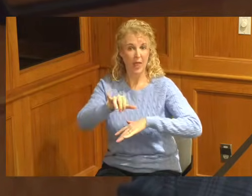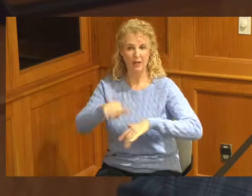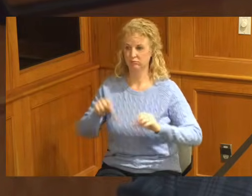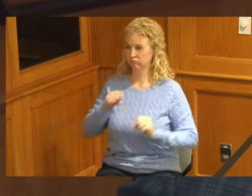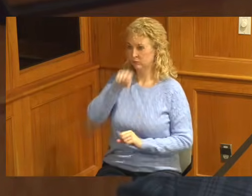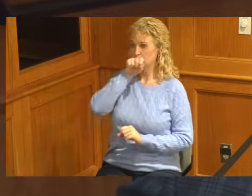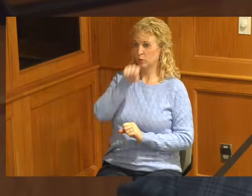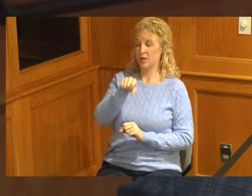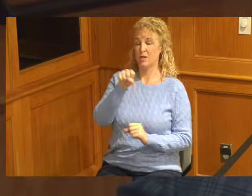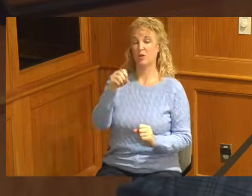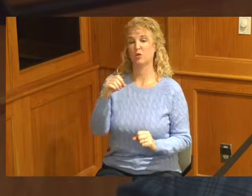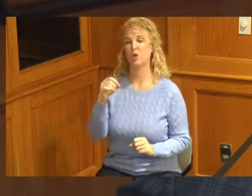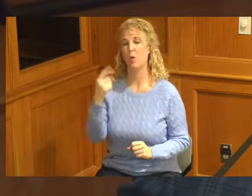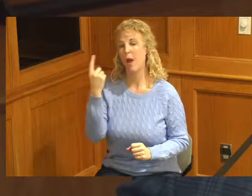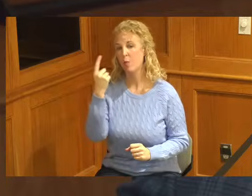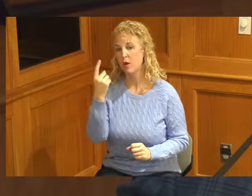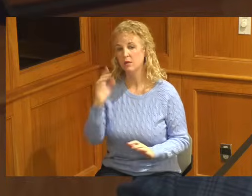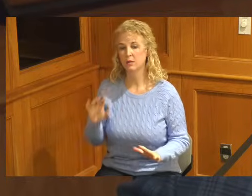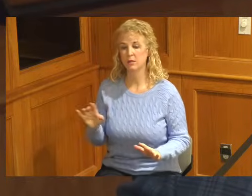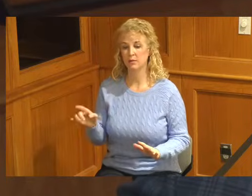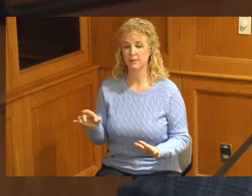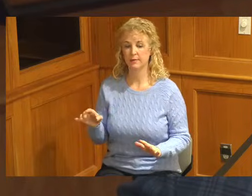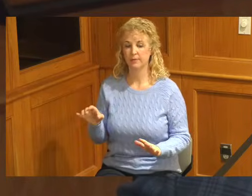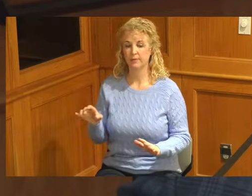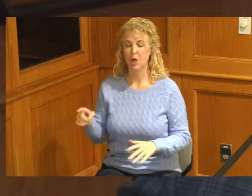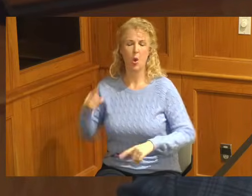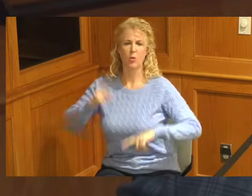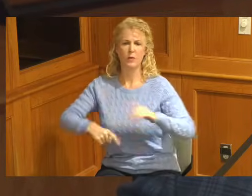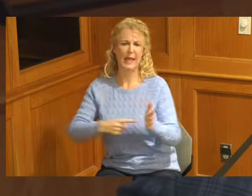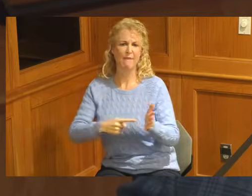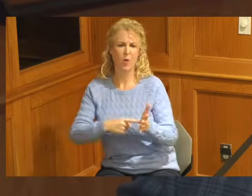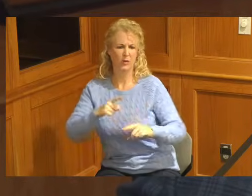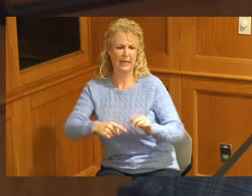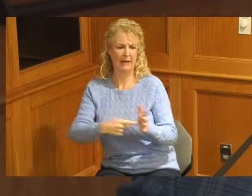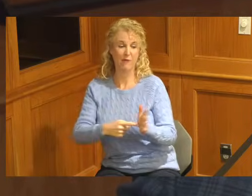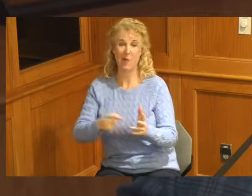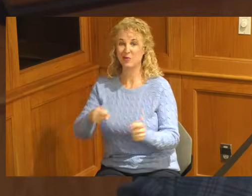I wonder u and and they're going to say, "Well, we can't afford it." Um, so I would love to know